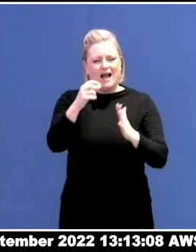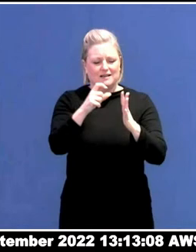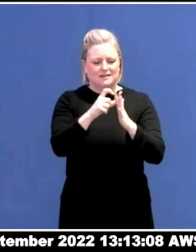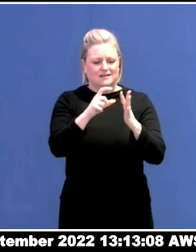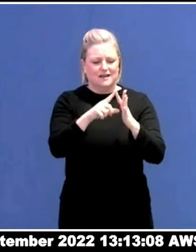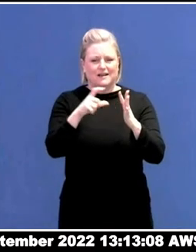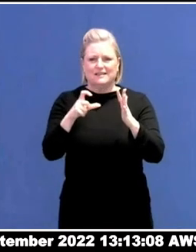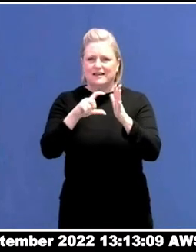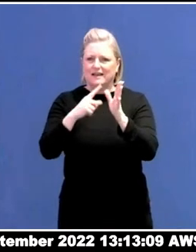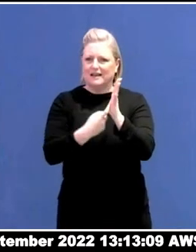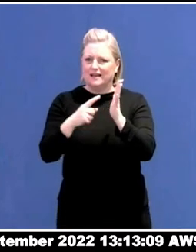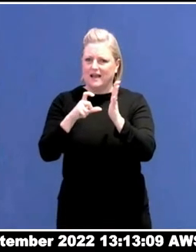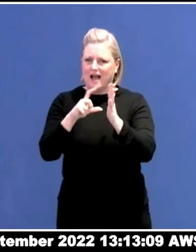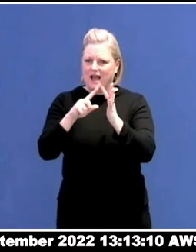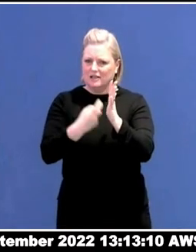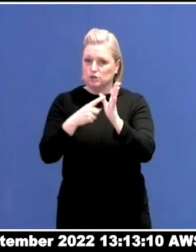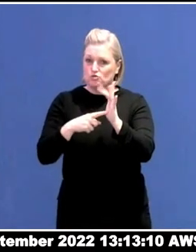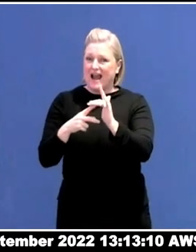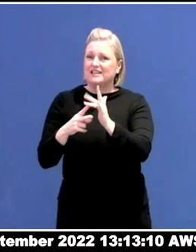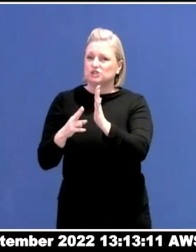concept, and, as you know, this is the Disability Royal Commission.